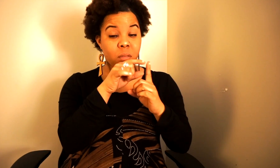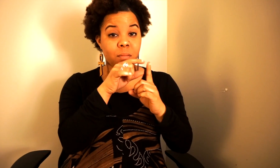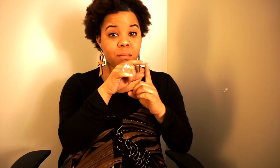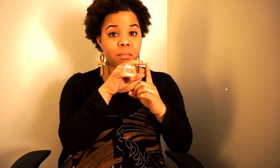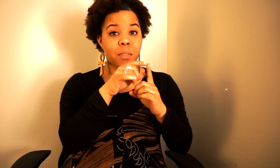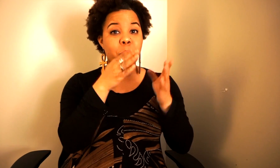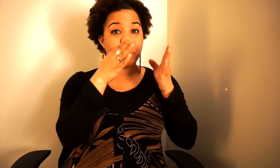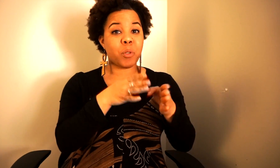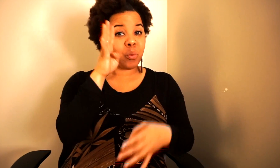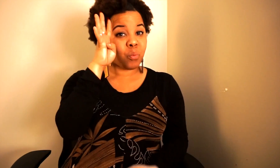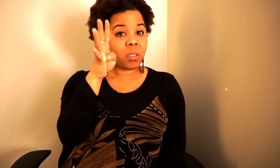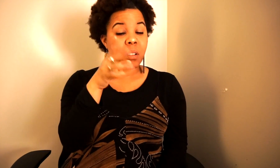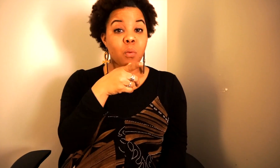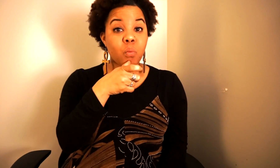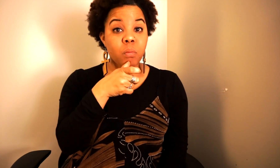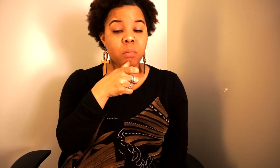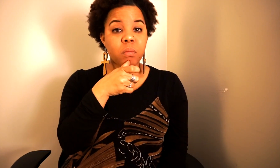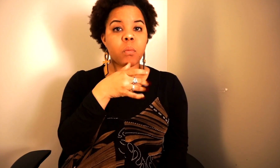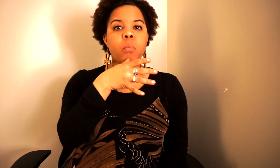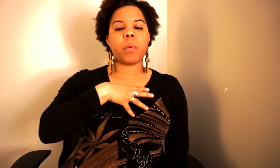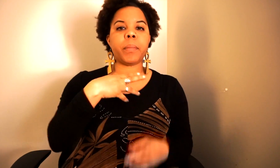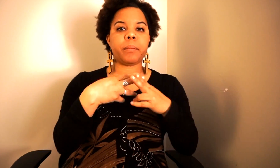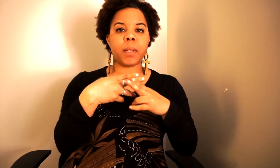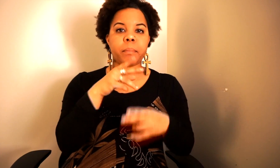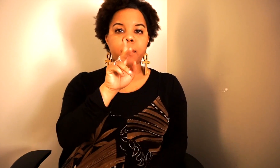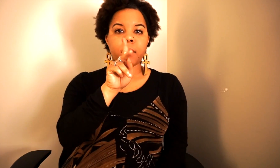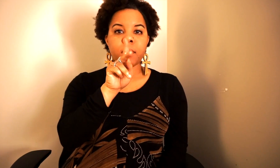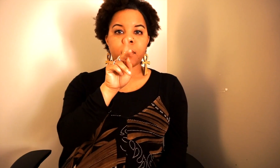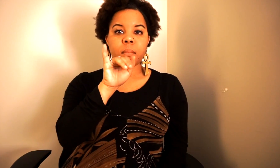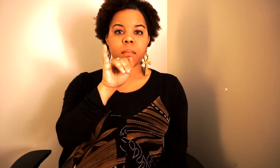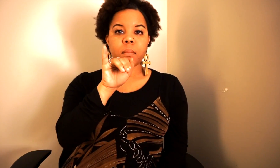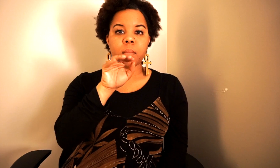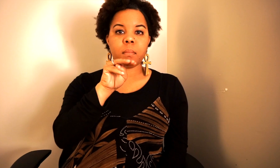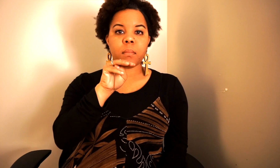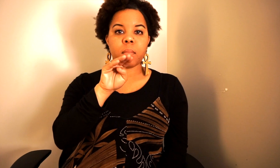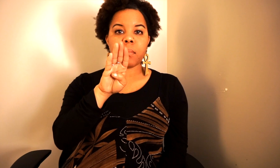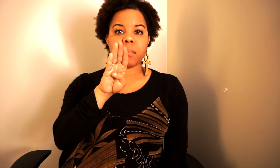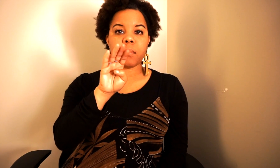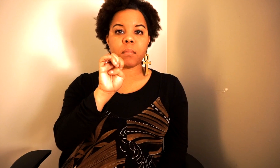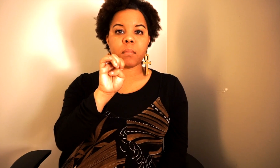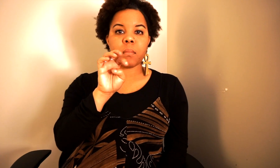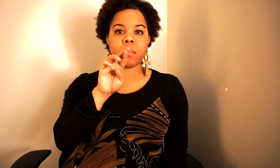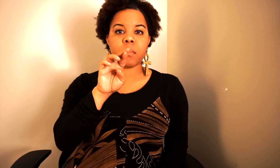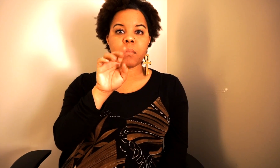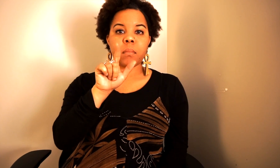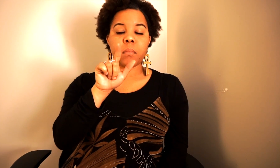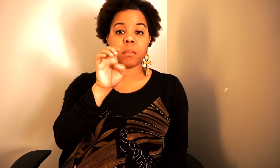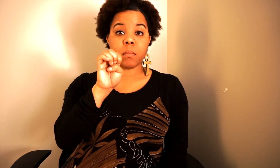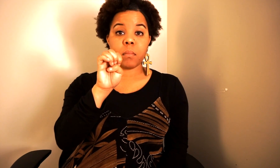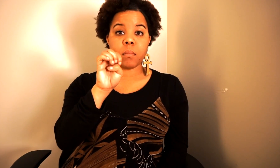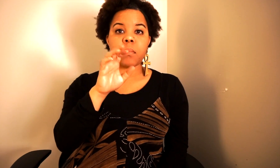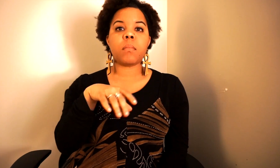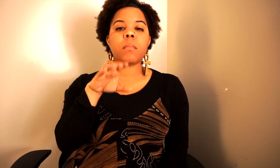Historically, this term was coined by Kimberlé Crenshaw